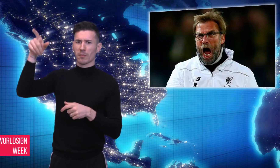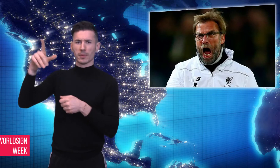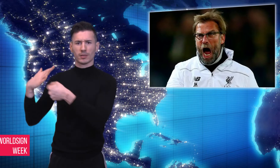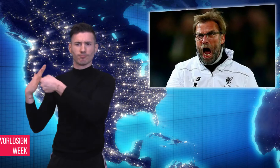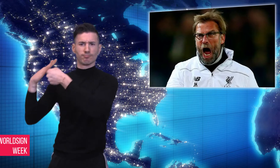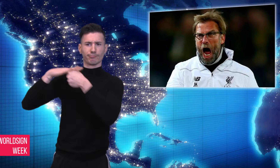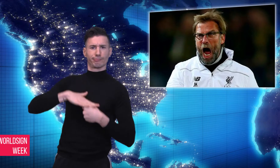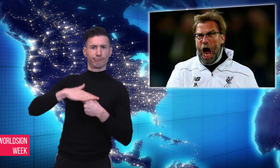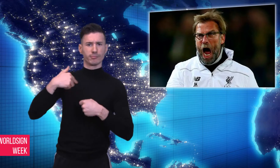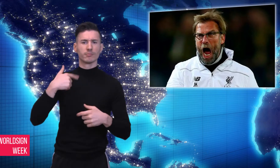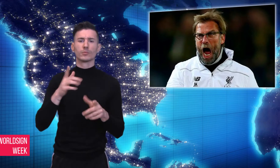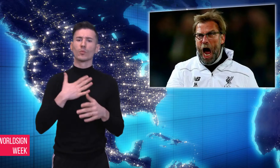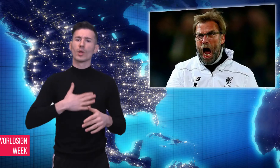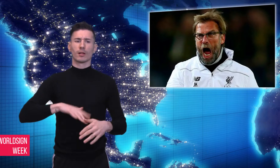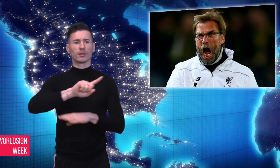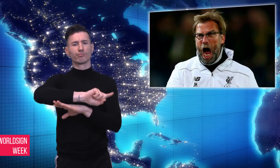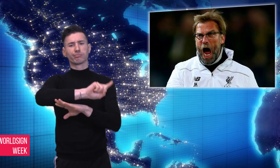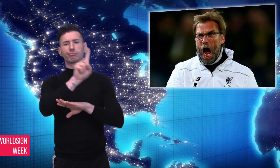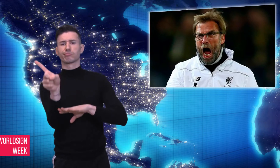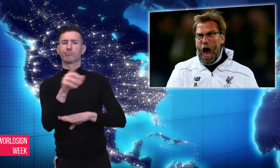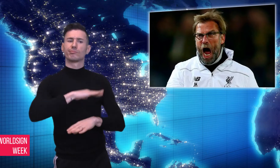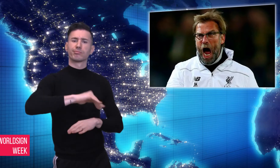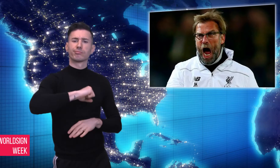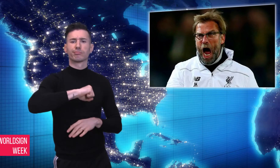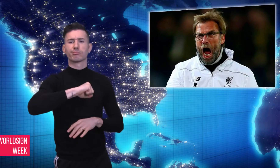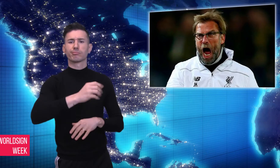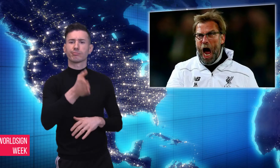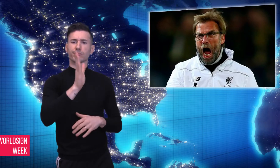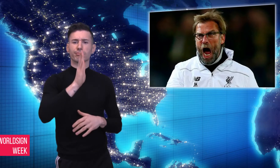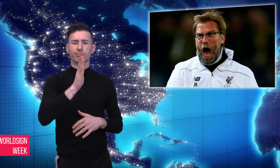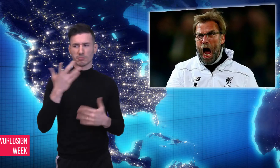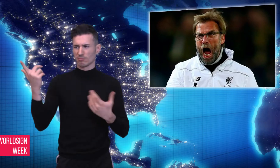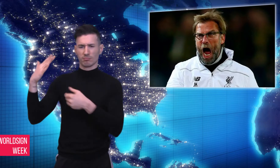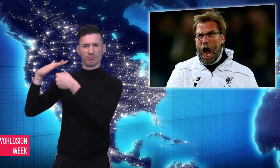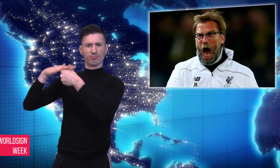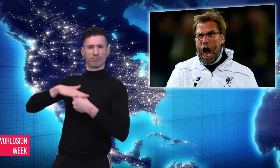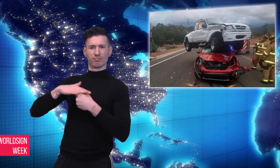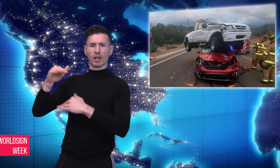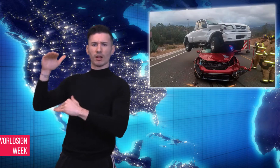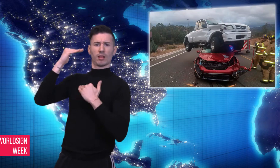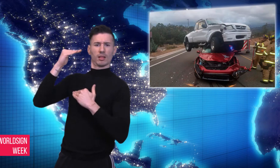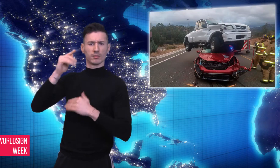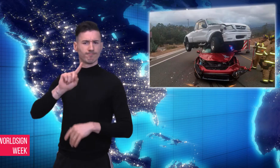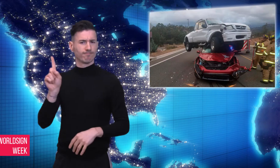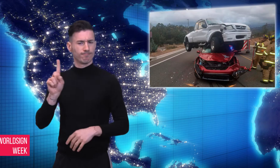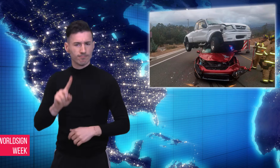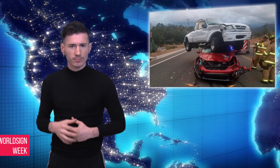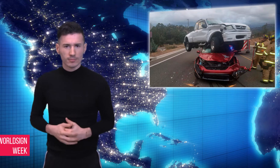outraged and express it would impose restriction on their